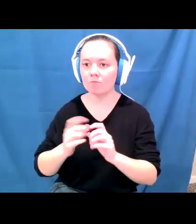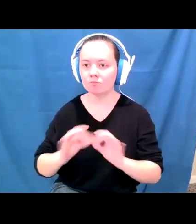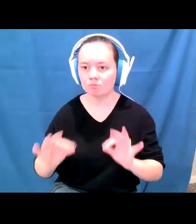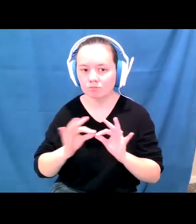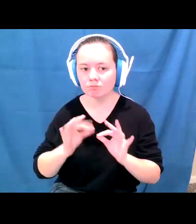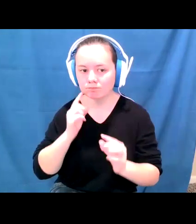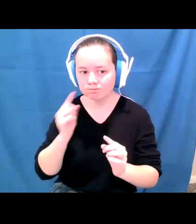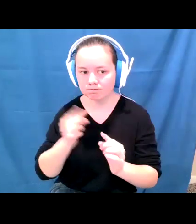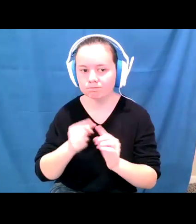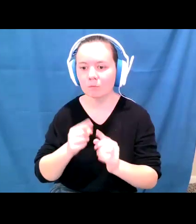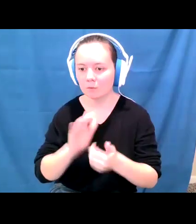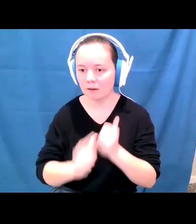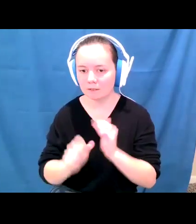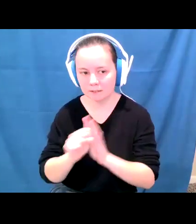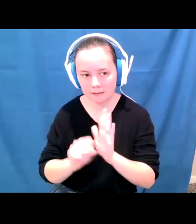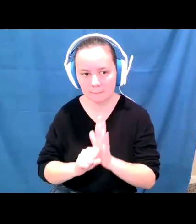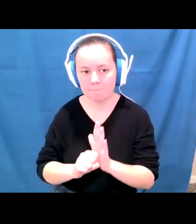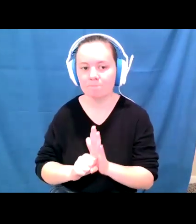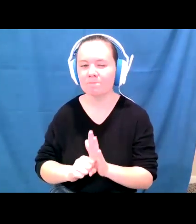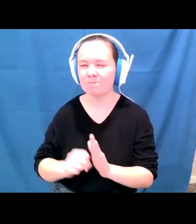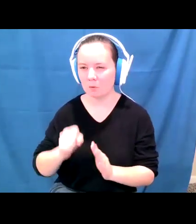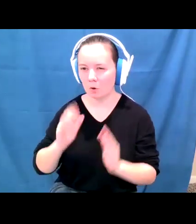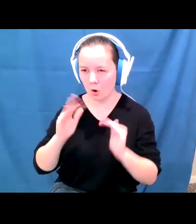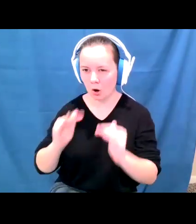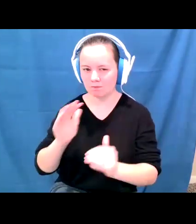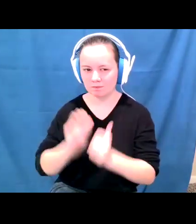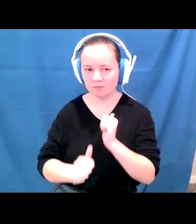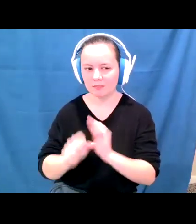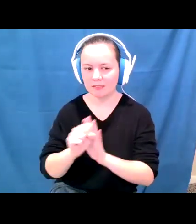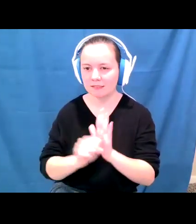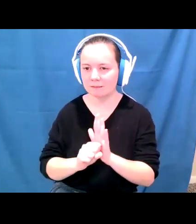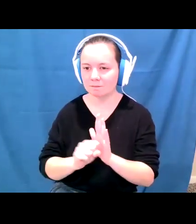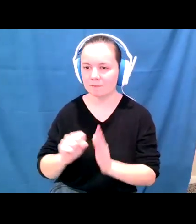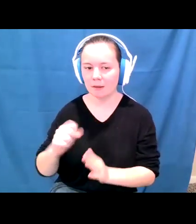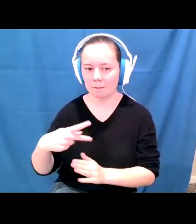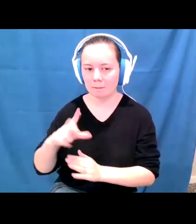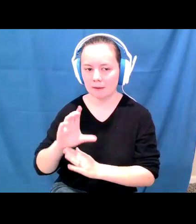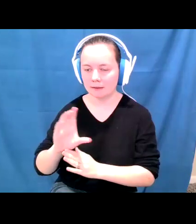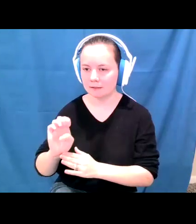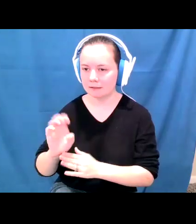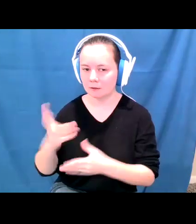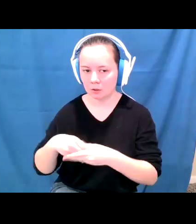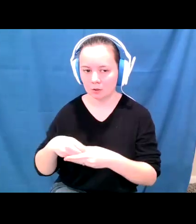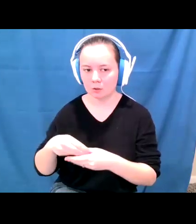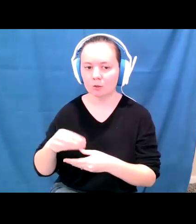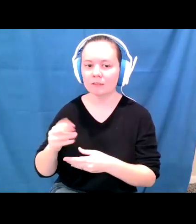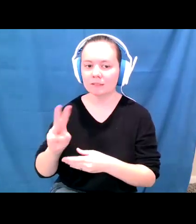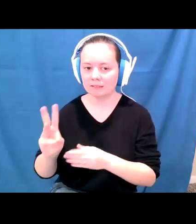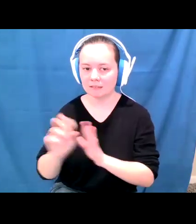We imagine that each PLC will have up to 6 states at a maximum with meeting 1-2 times per month for up to 6 months.